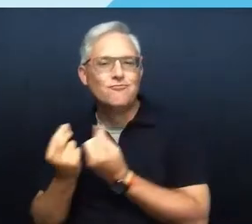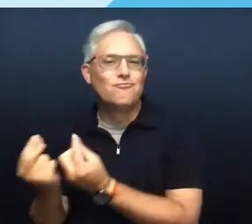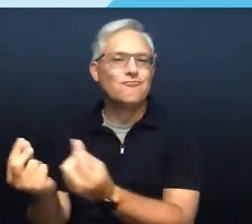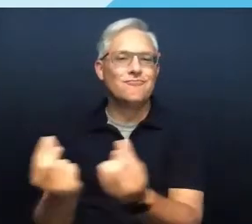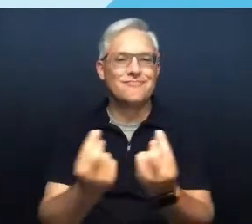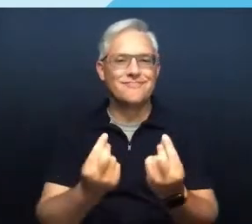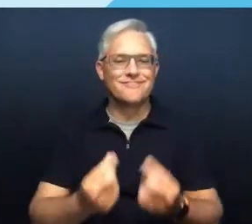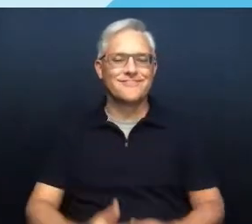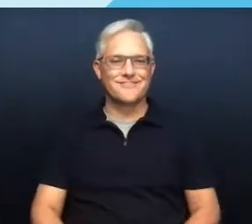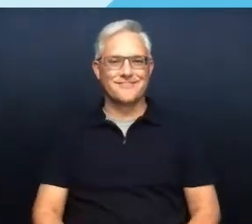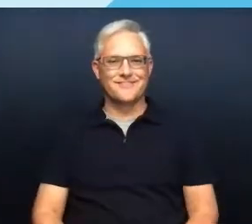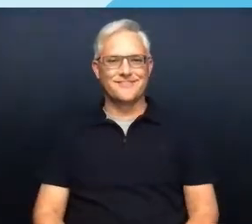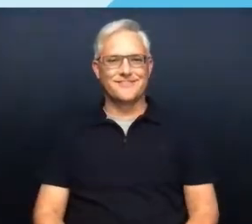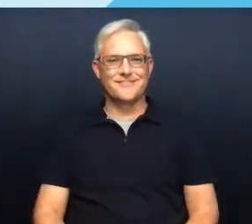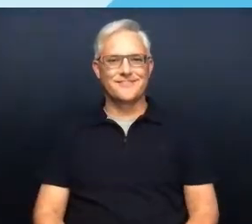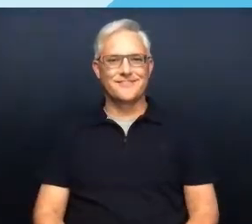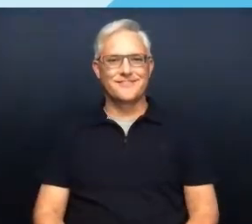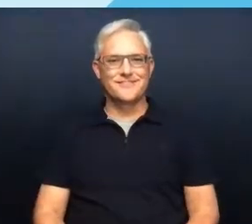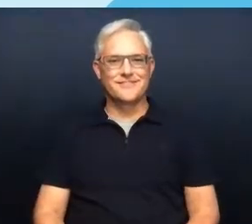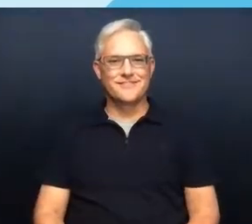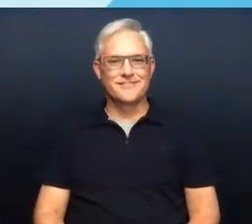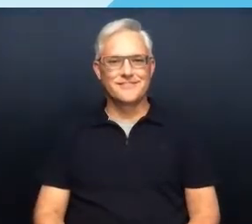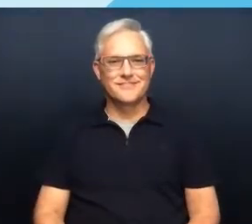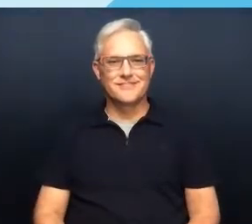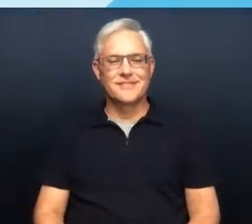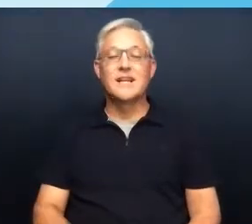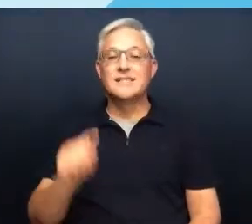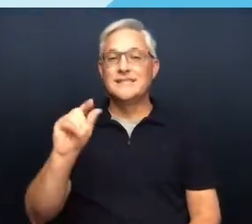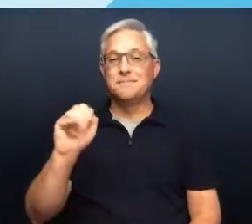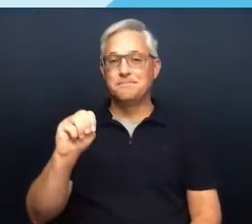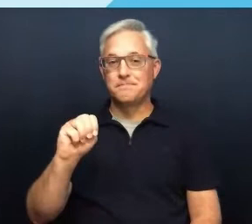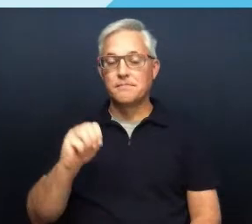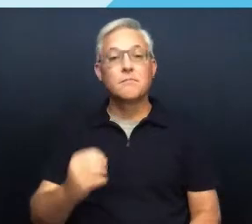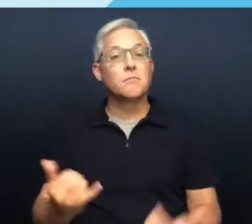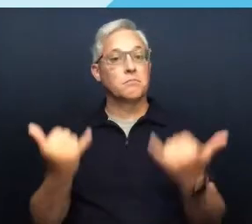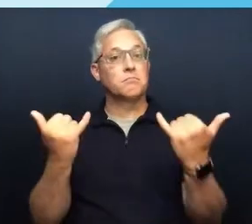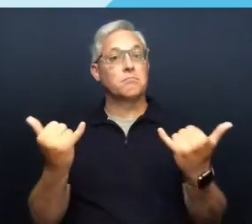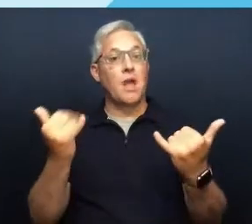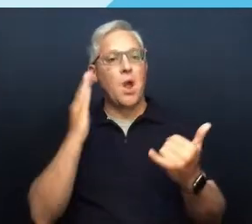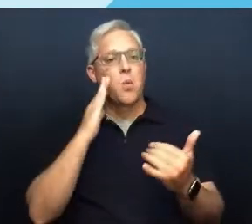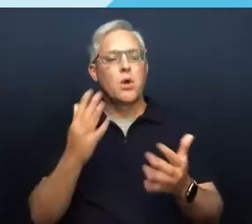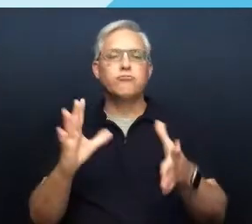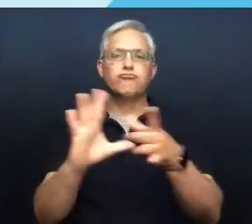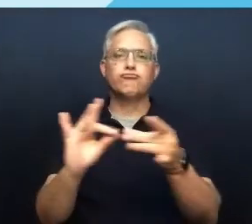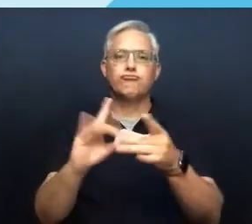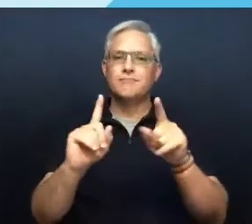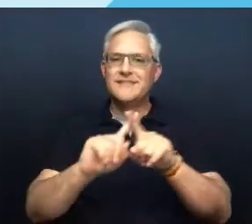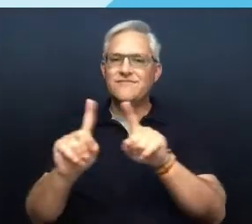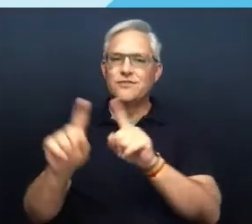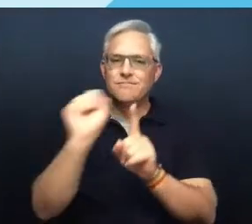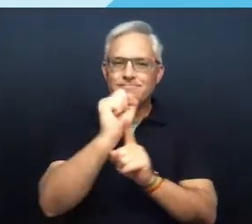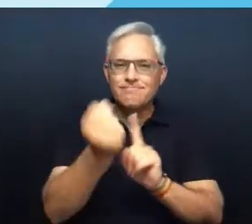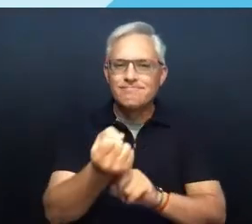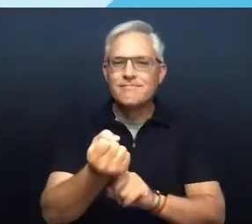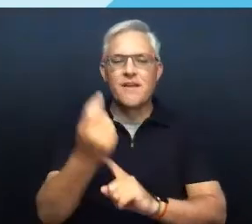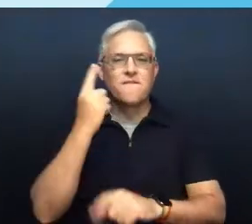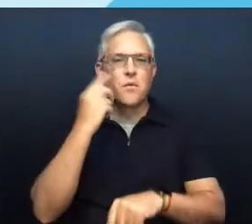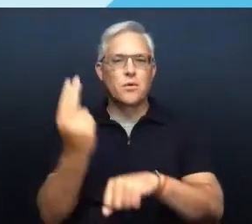Today you will hear different use cases for Apple devices and accessibility. Our personal stories are how we